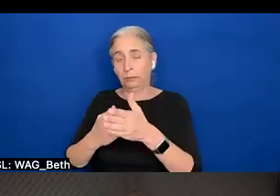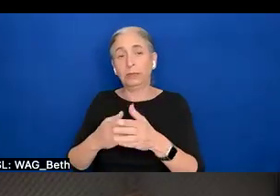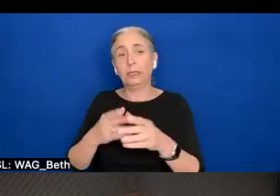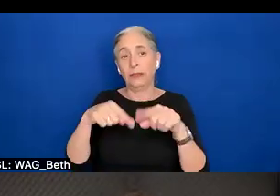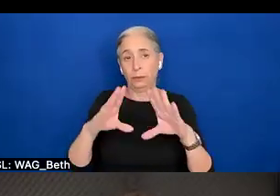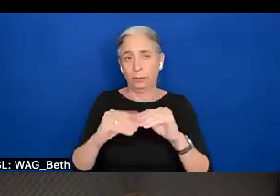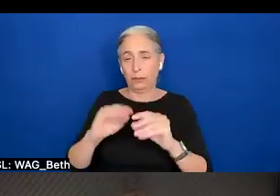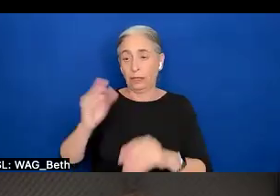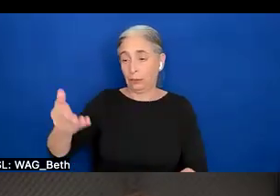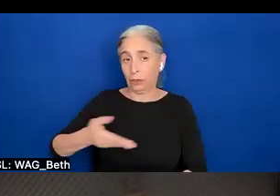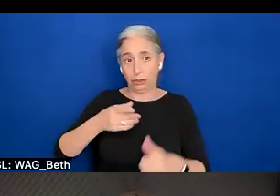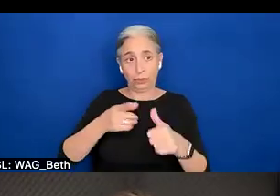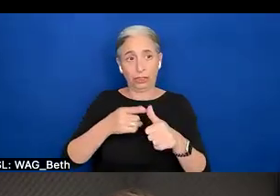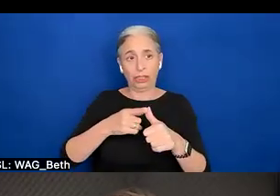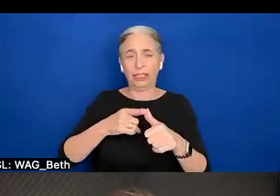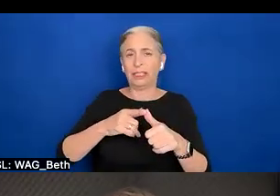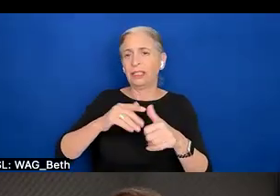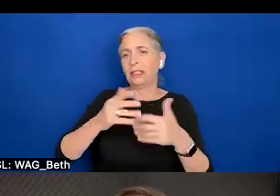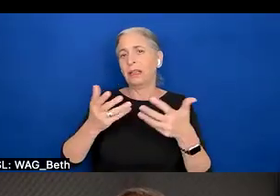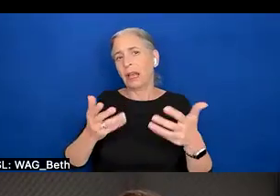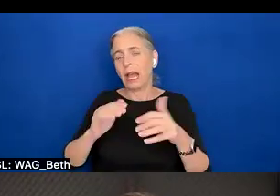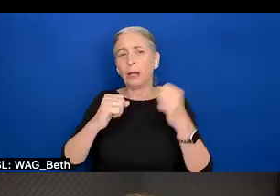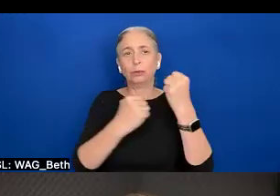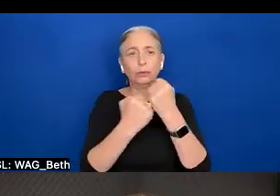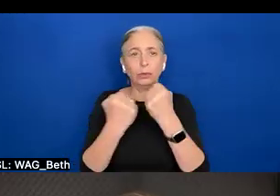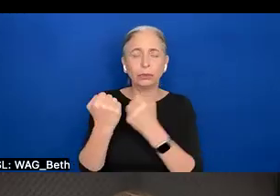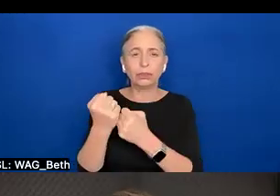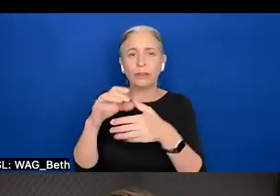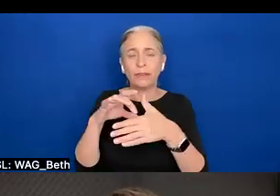introduction on how the structure of the content works